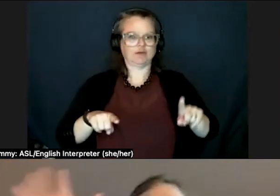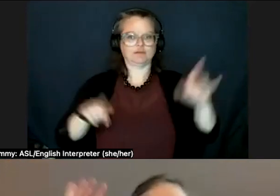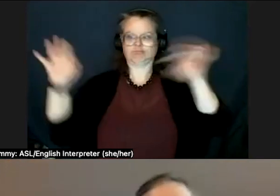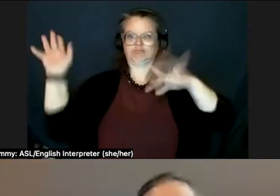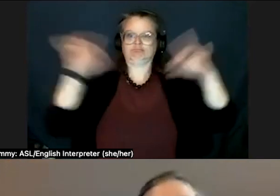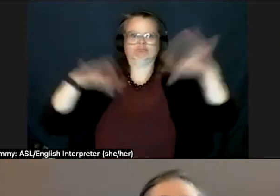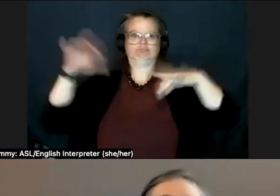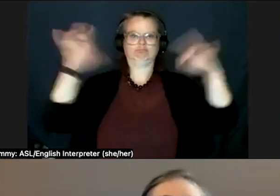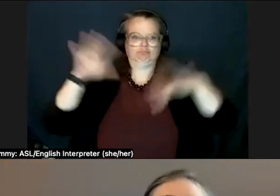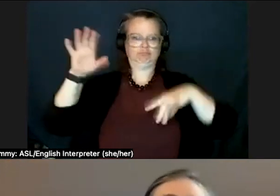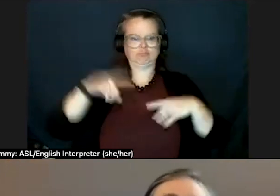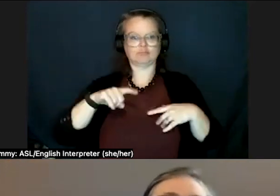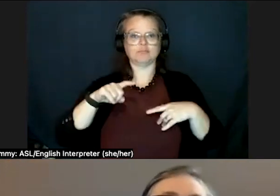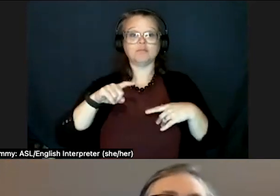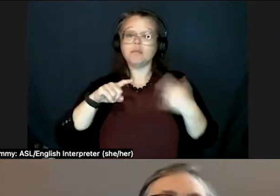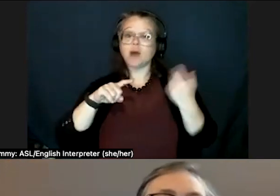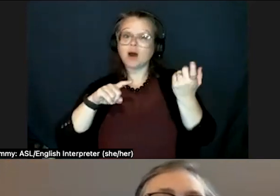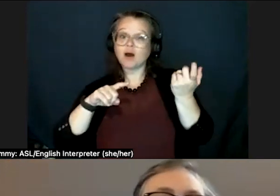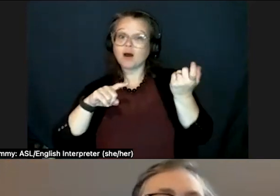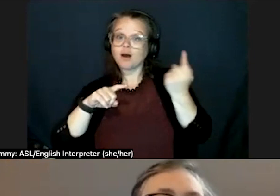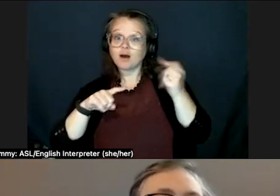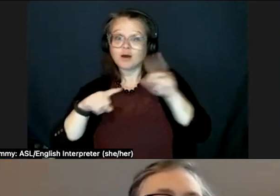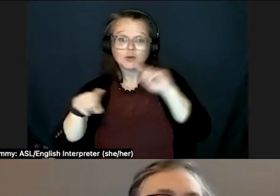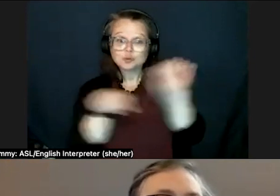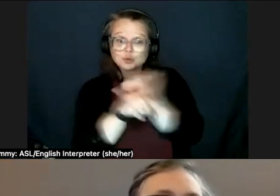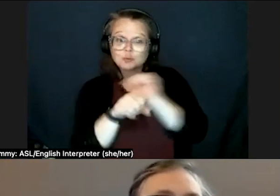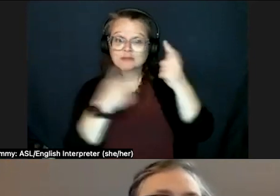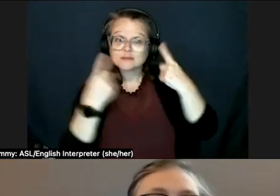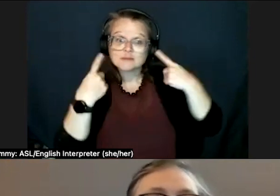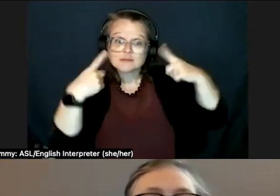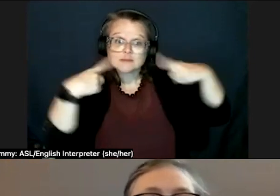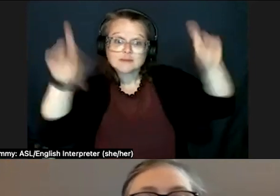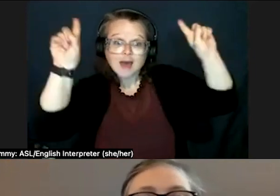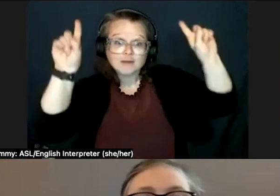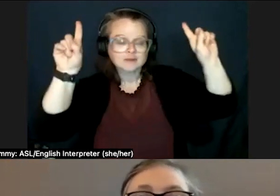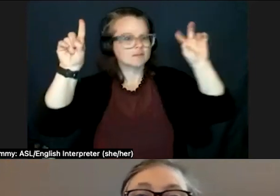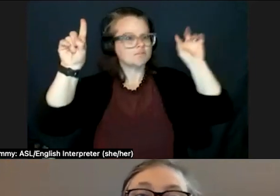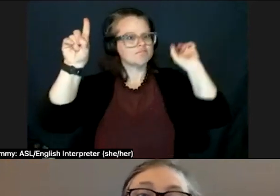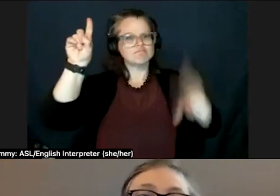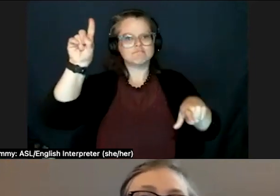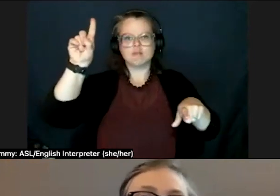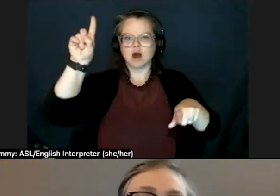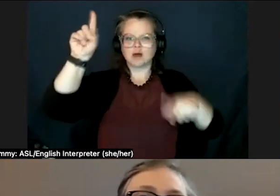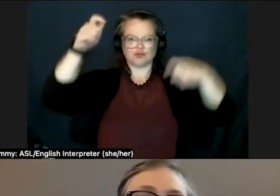the boulder up the hill if the executive team doesn't embrace the change as well.